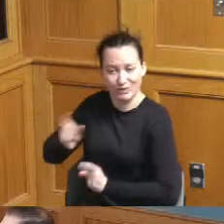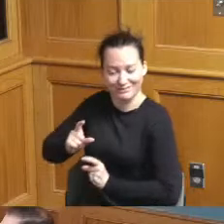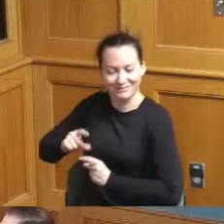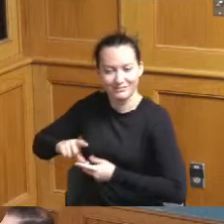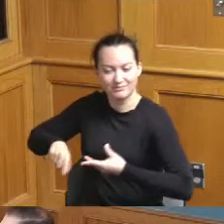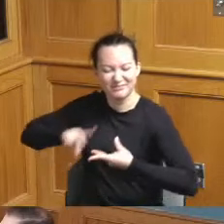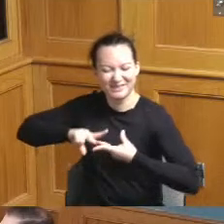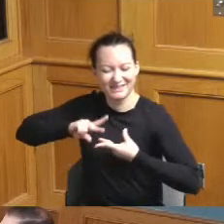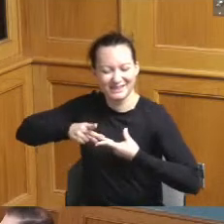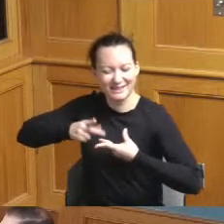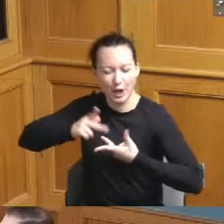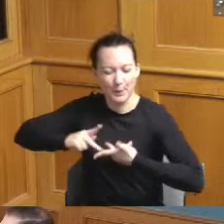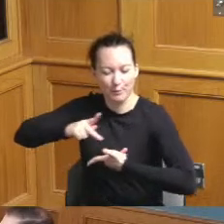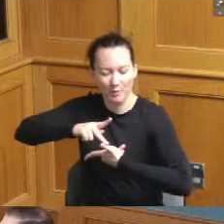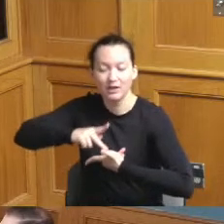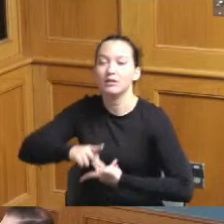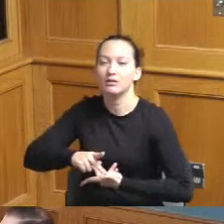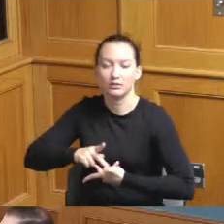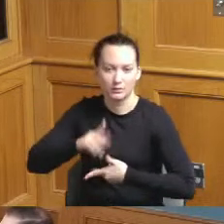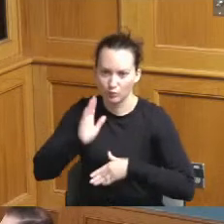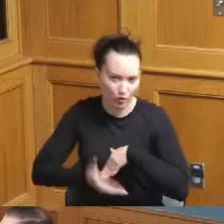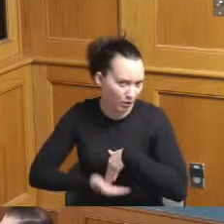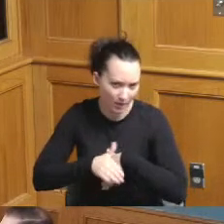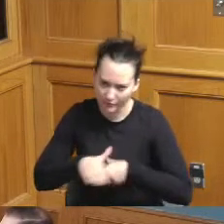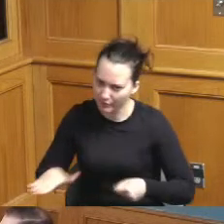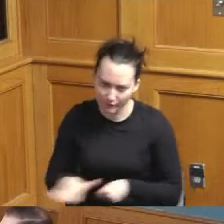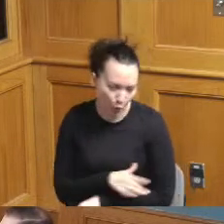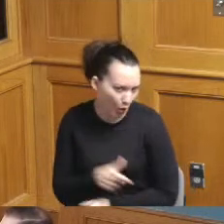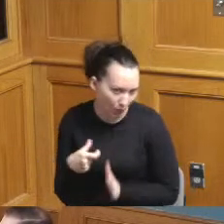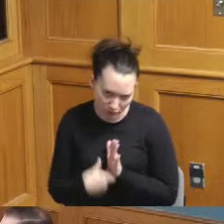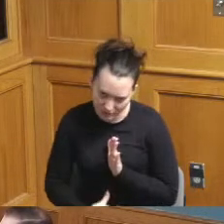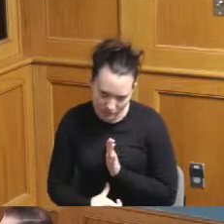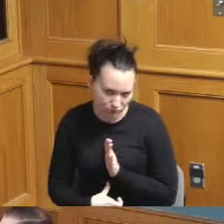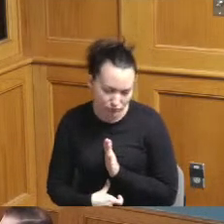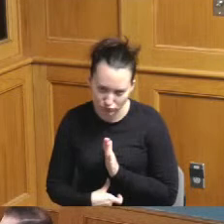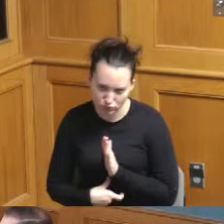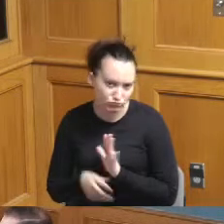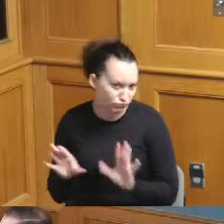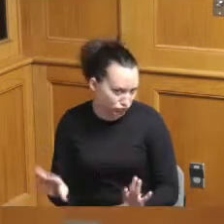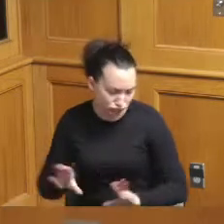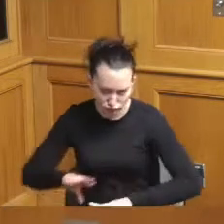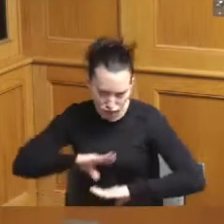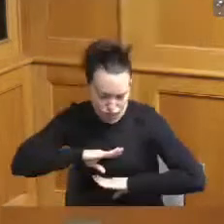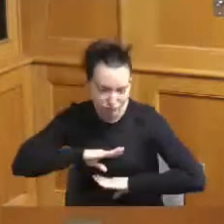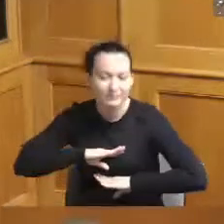second primary election will cover the entire cost of that second primary it's still all flushing out